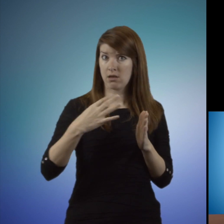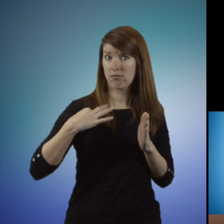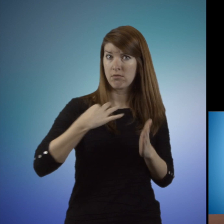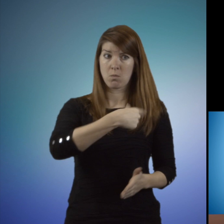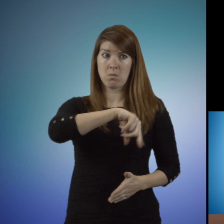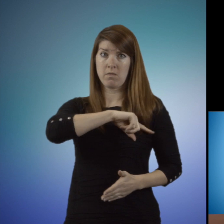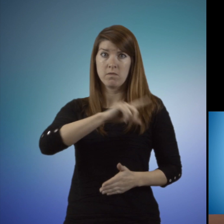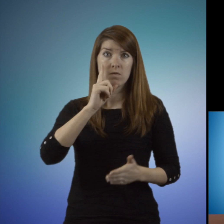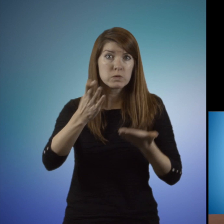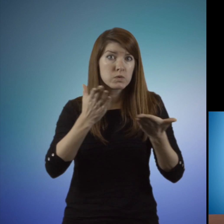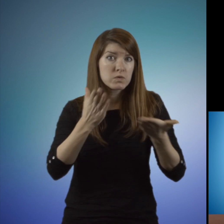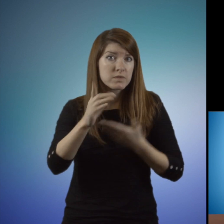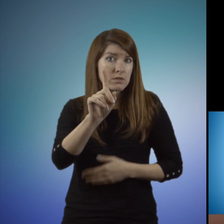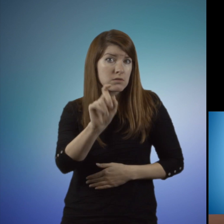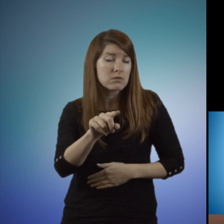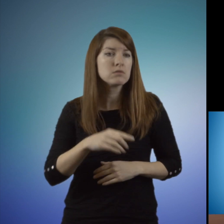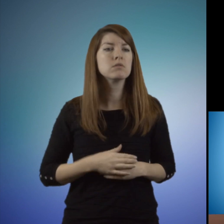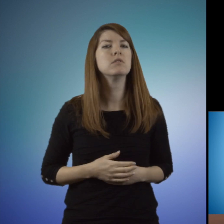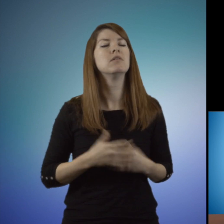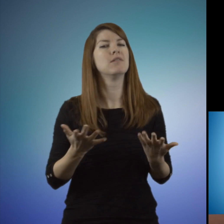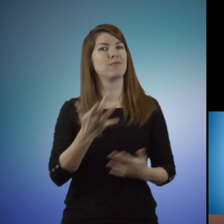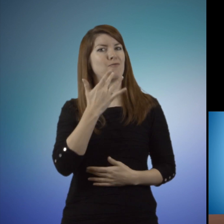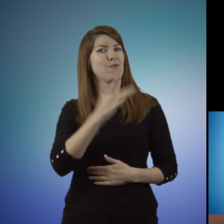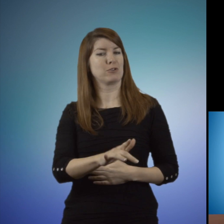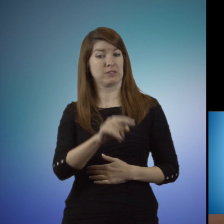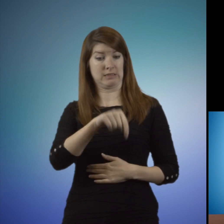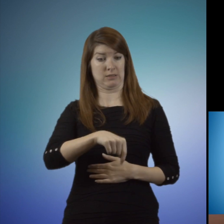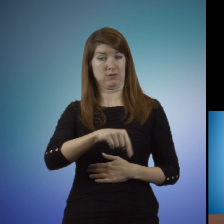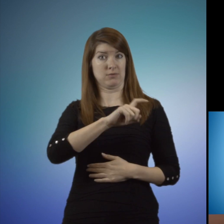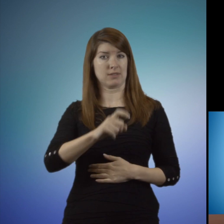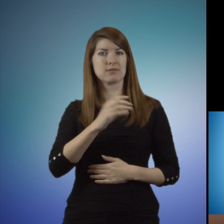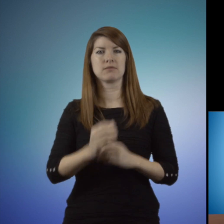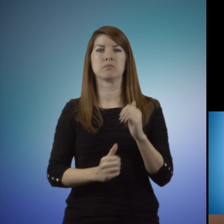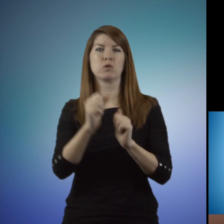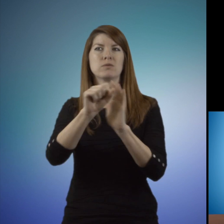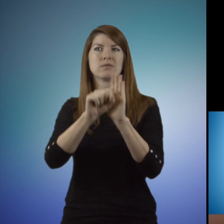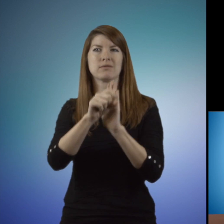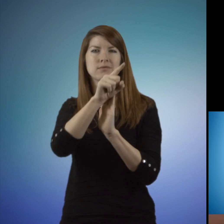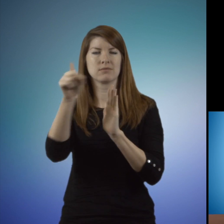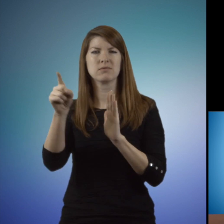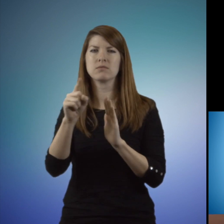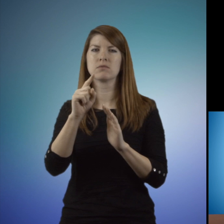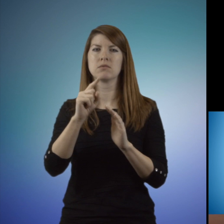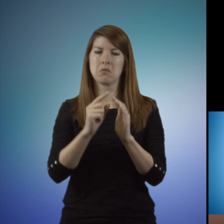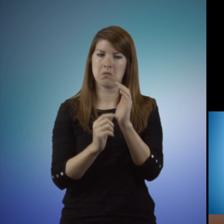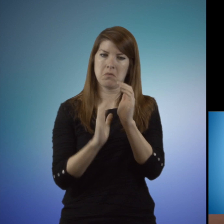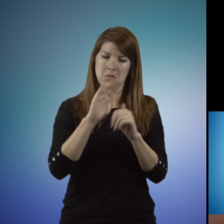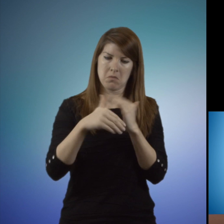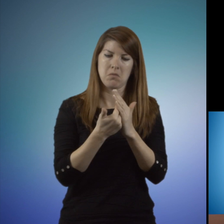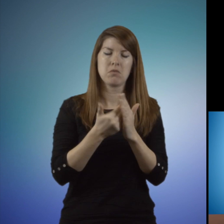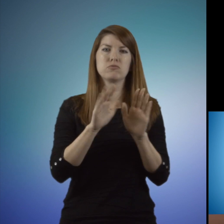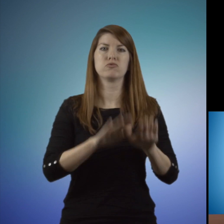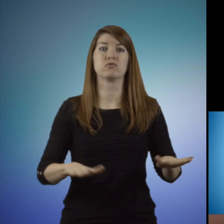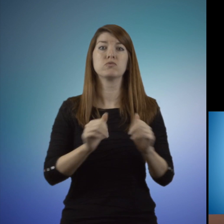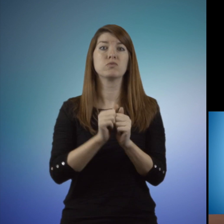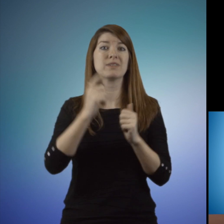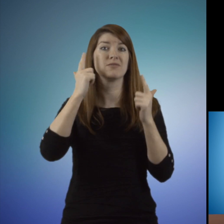And fortunately, in Texas and most states, all children with hearing loss are eligible for services under the age of 3.